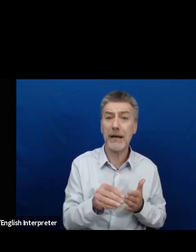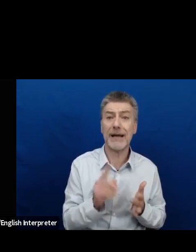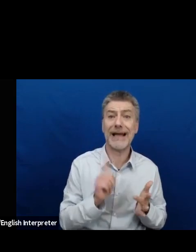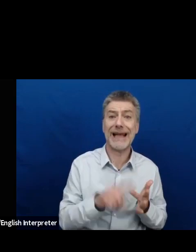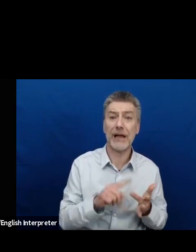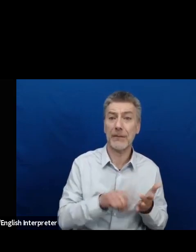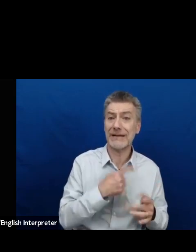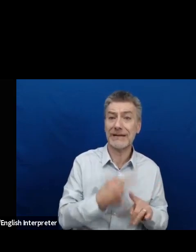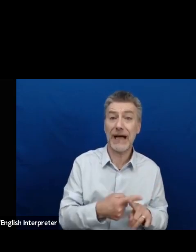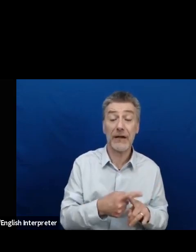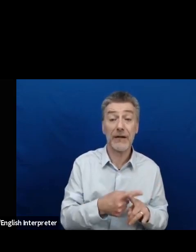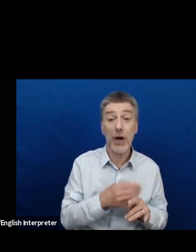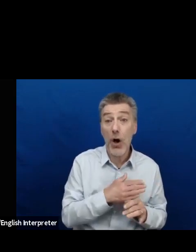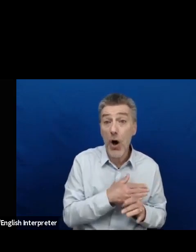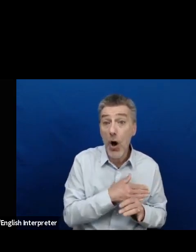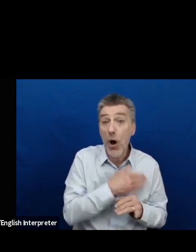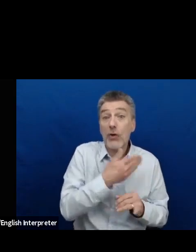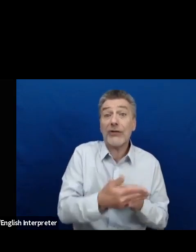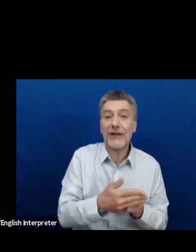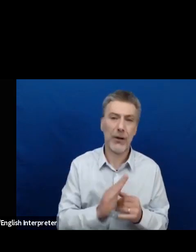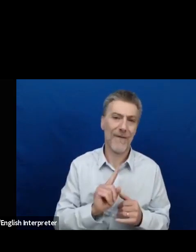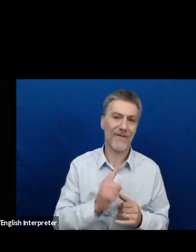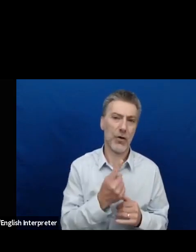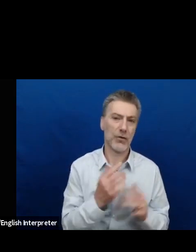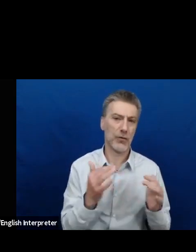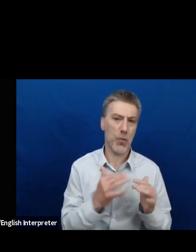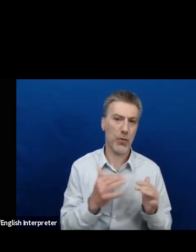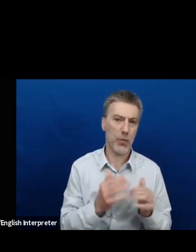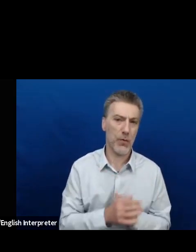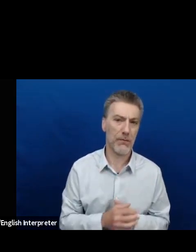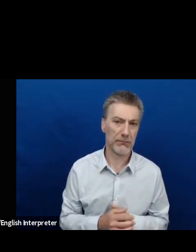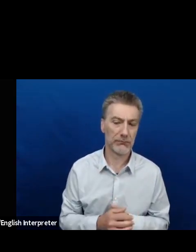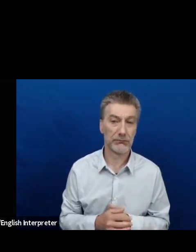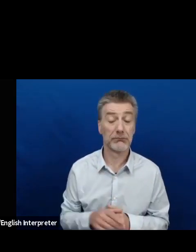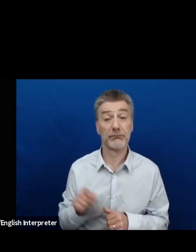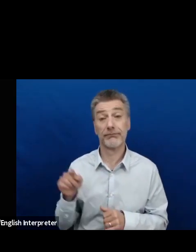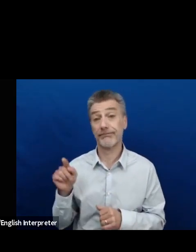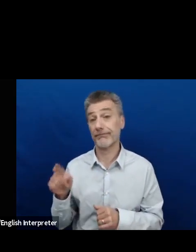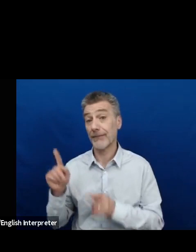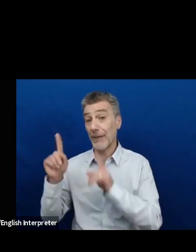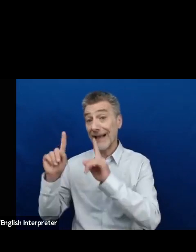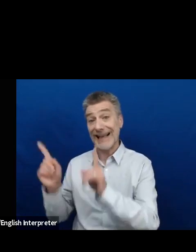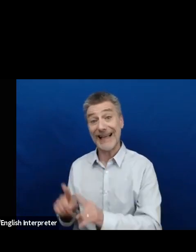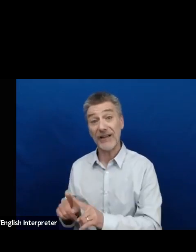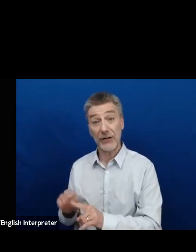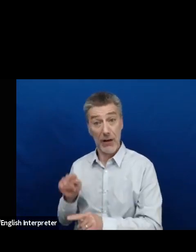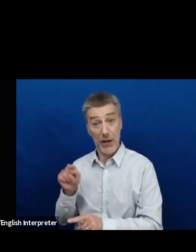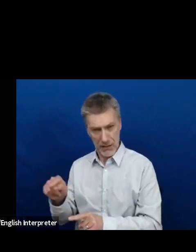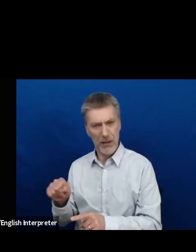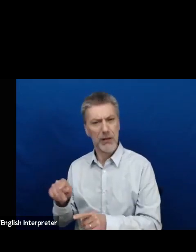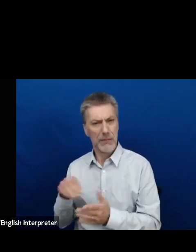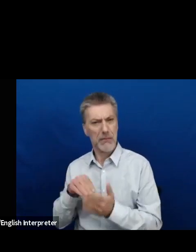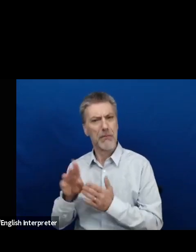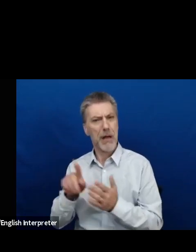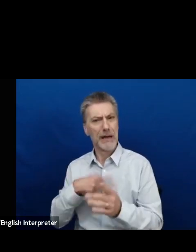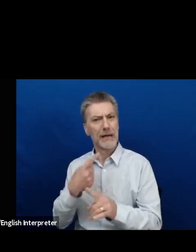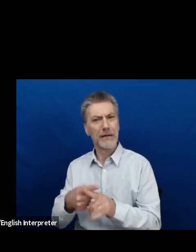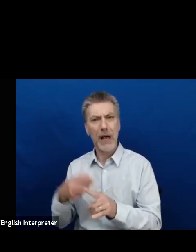including reductions in the domestic tax burden and increase social services available to them that is the